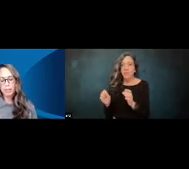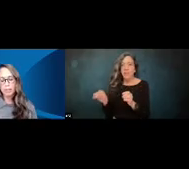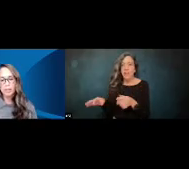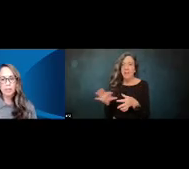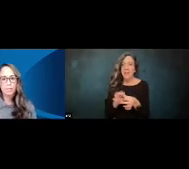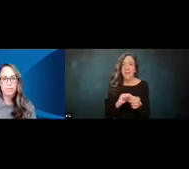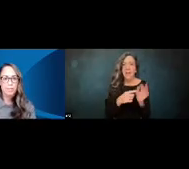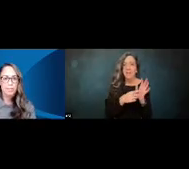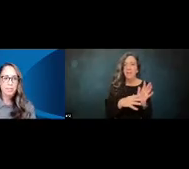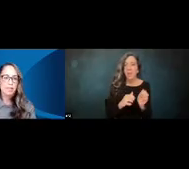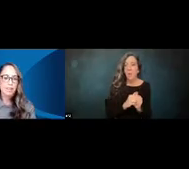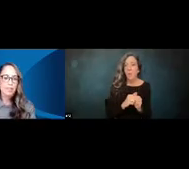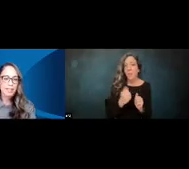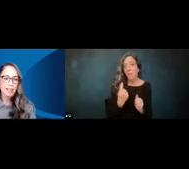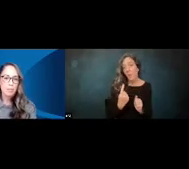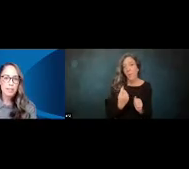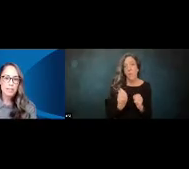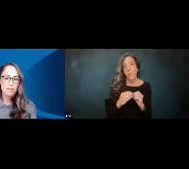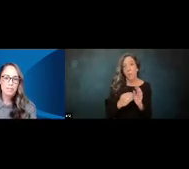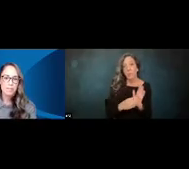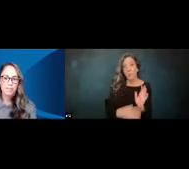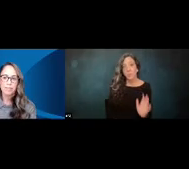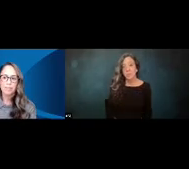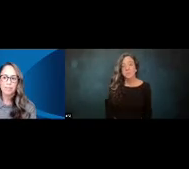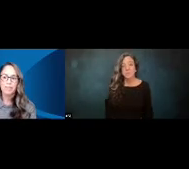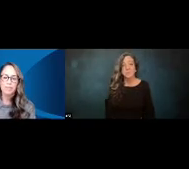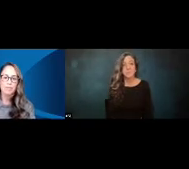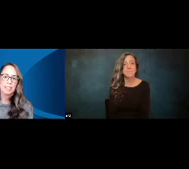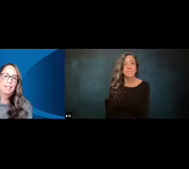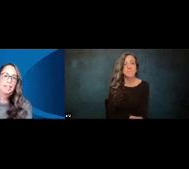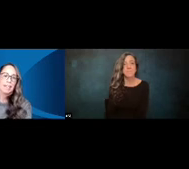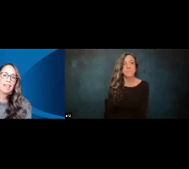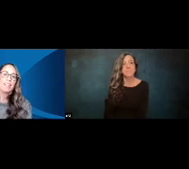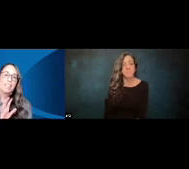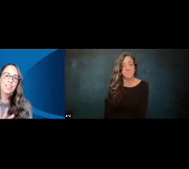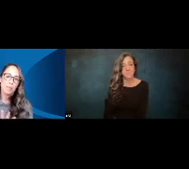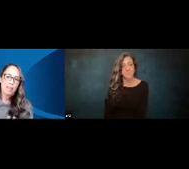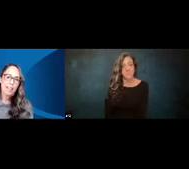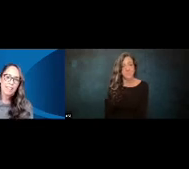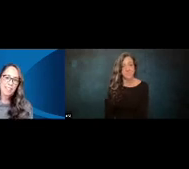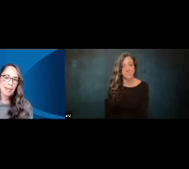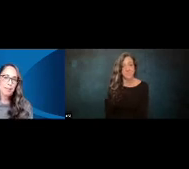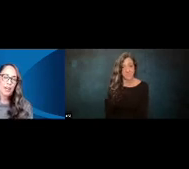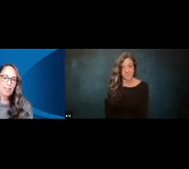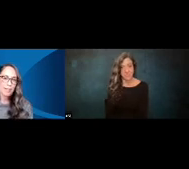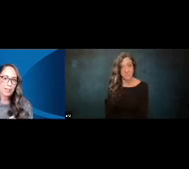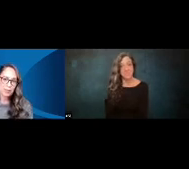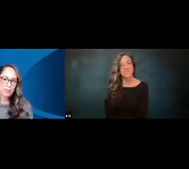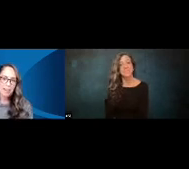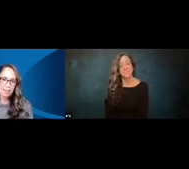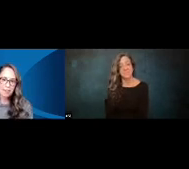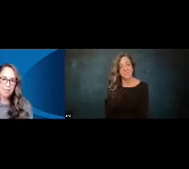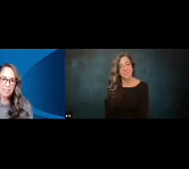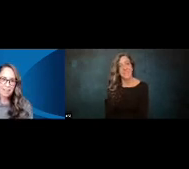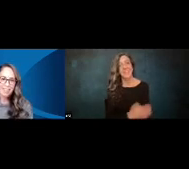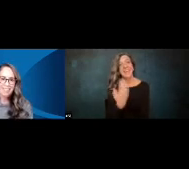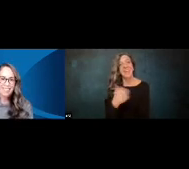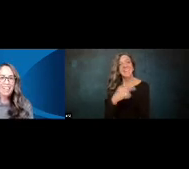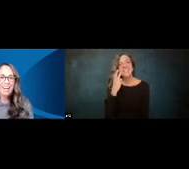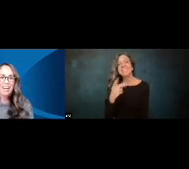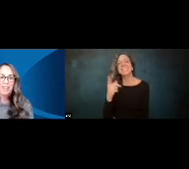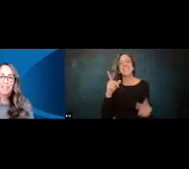their students. Next slide, please. This section provides a snapshot of student outcome data. Um,